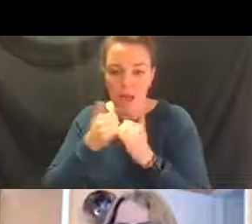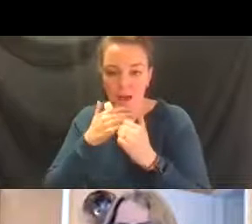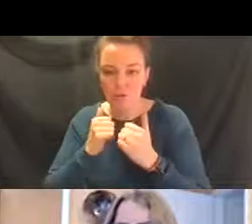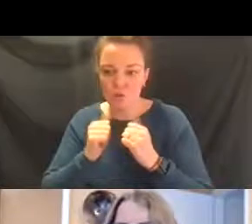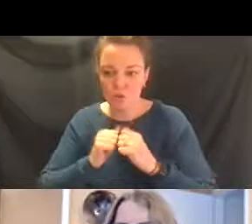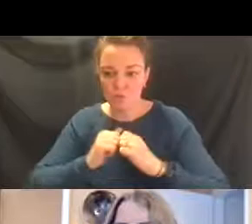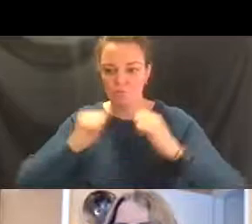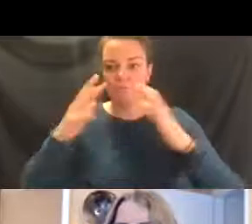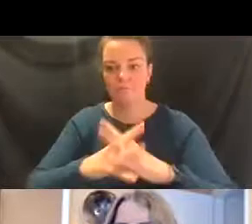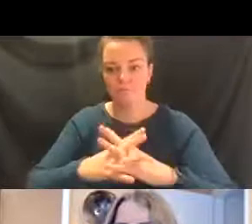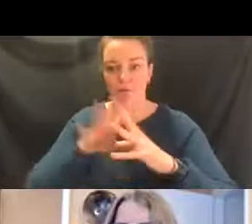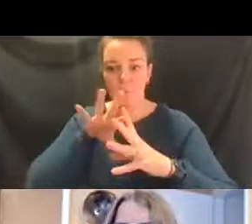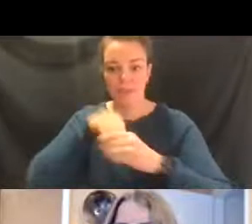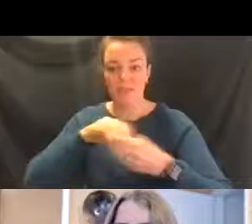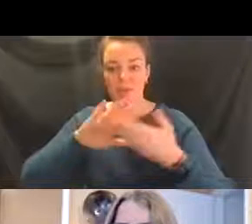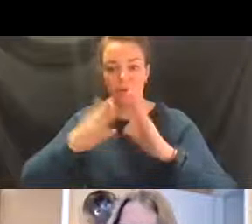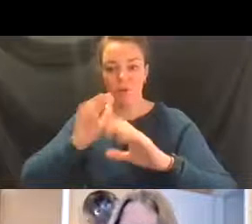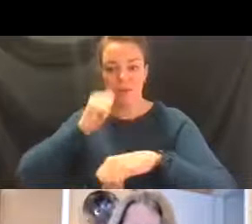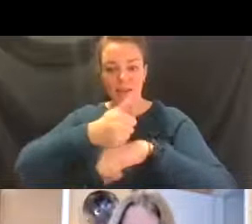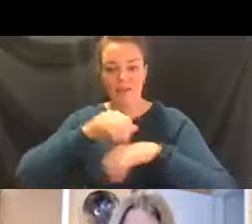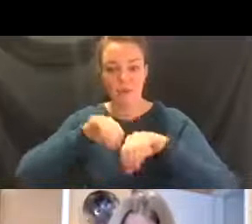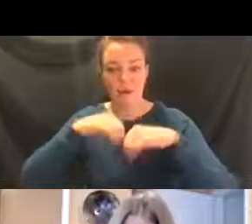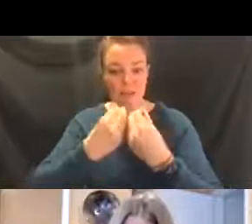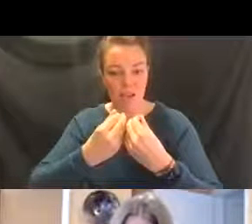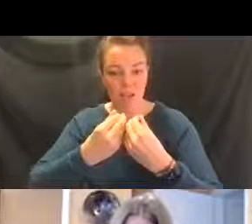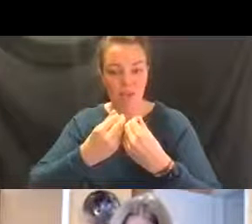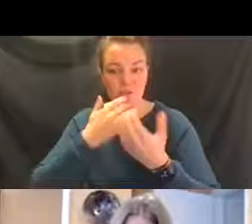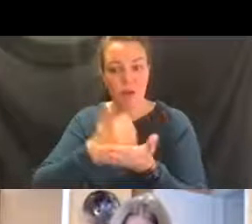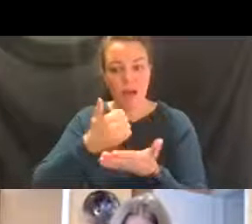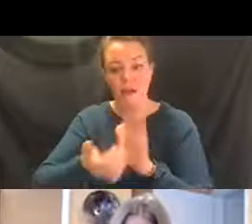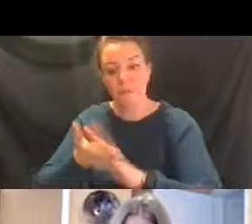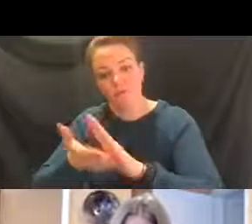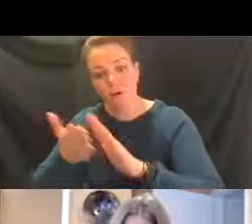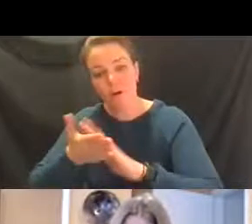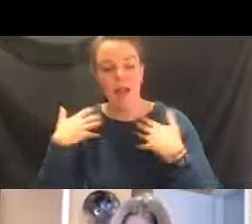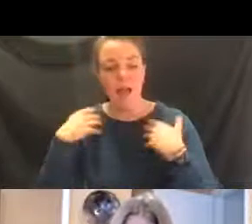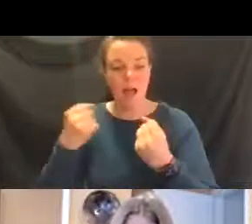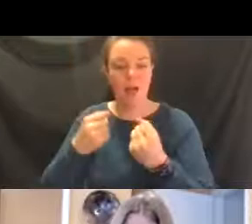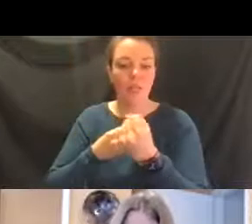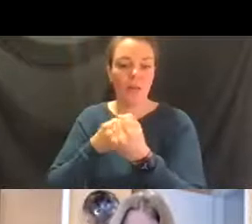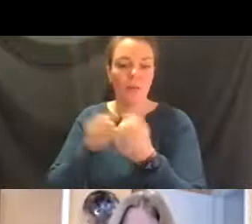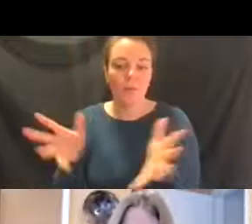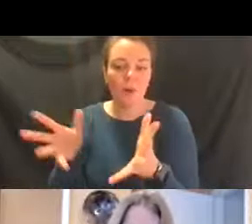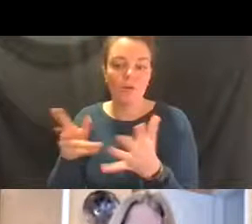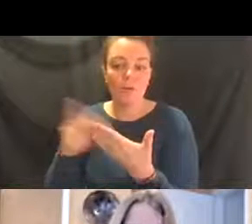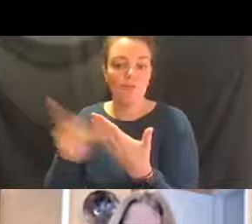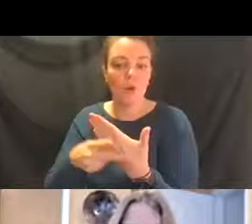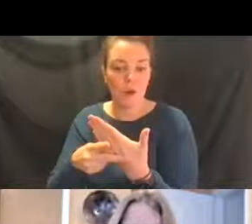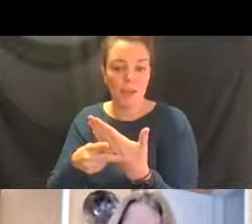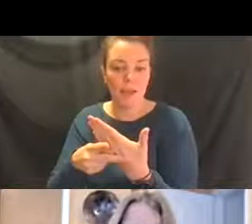organizations to be able to run health promotion programming. and this included Health Matters